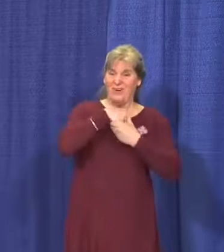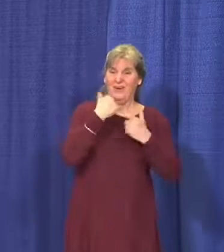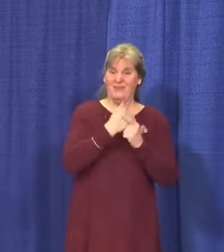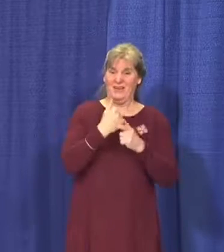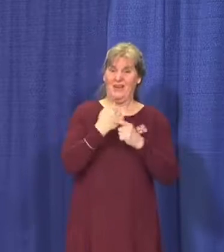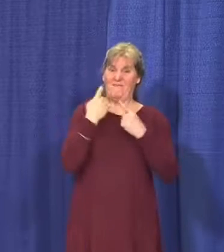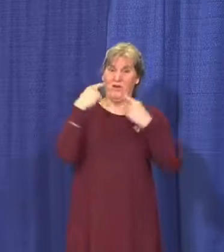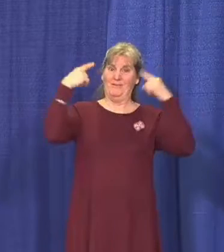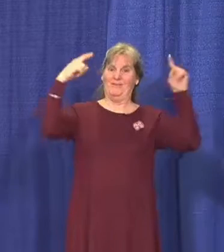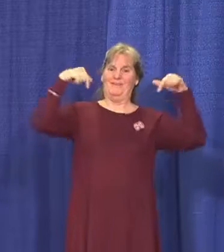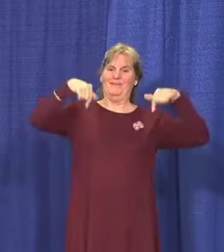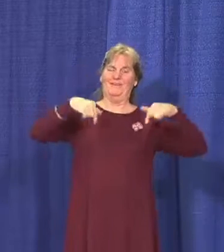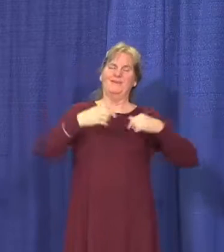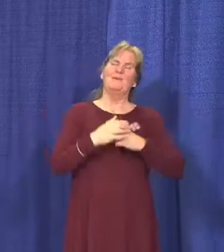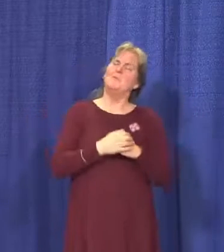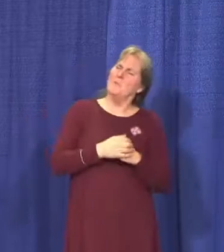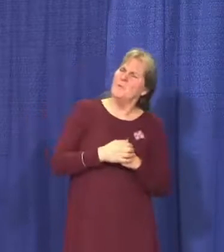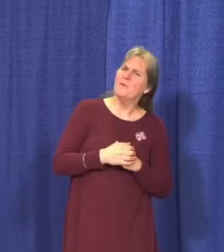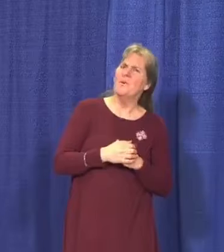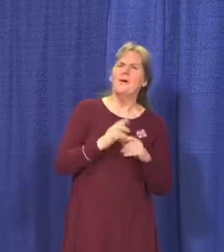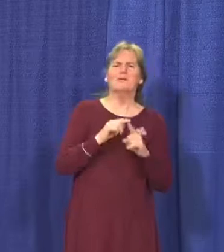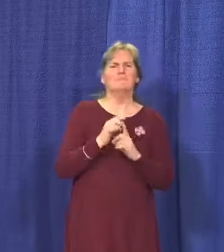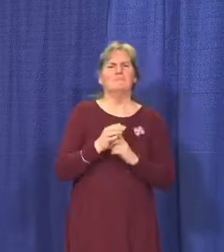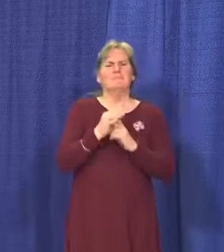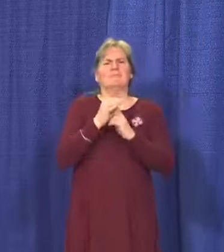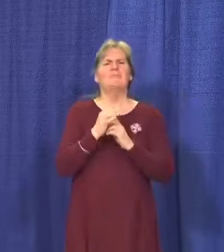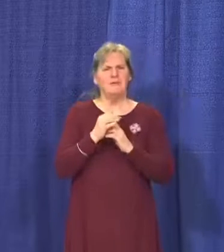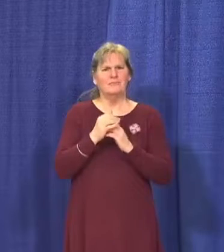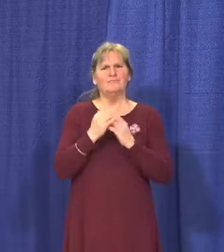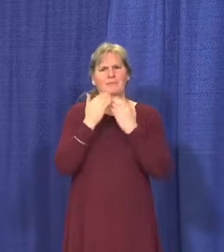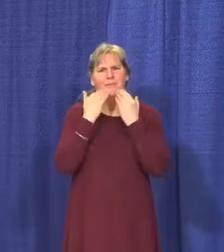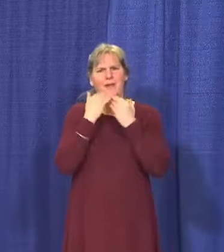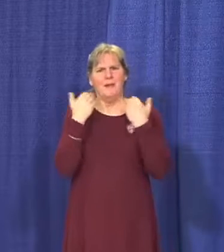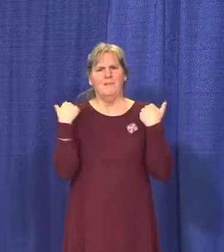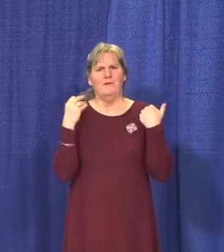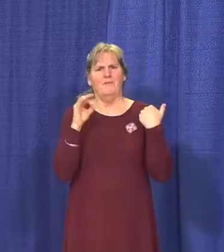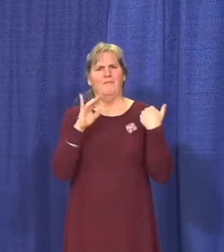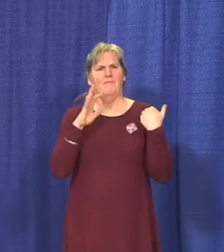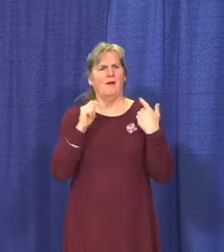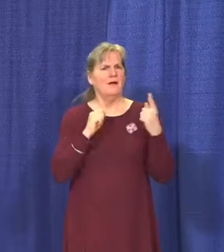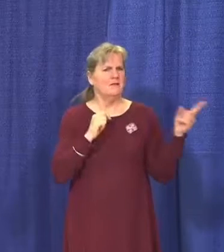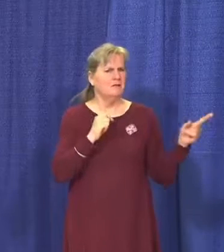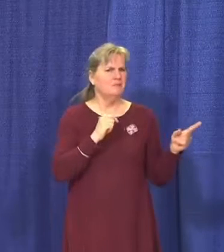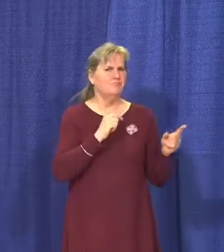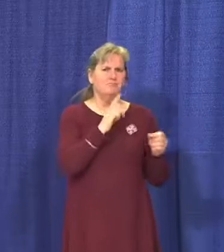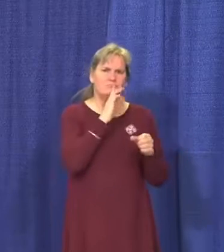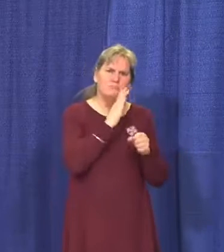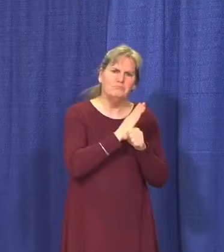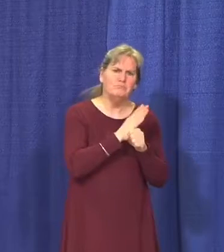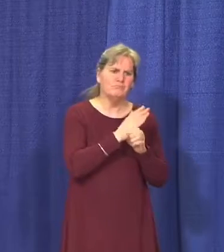make this possible. I also want to especially thank Minister Frost for her dedication to affordable